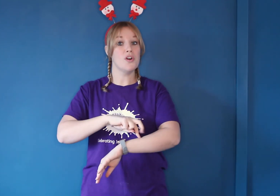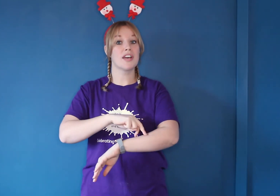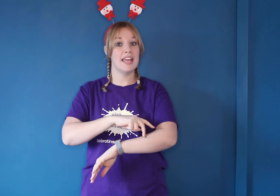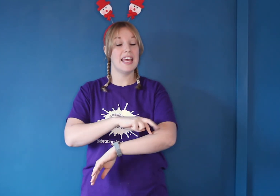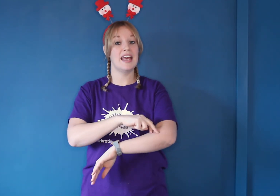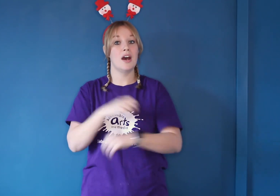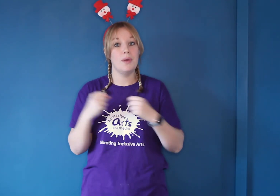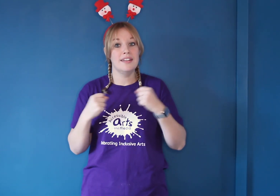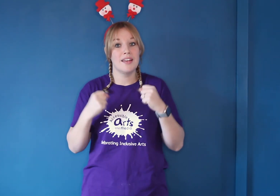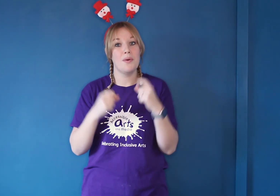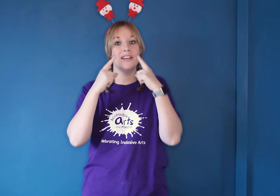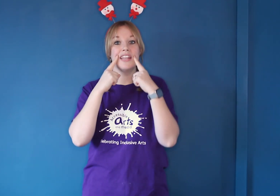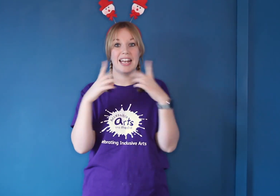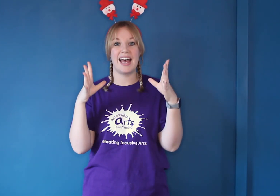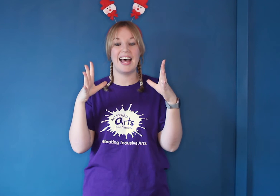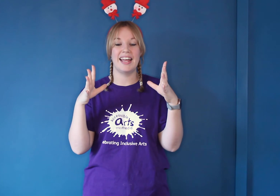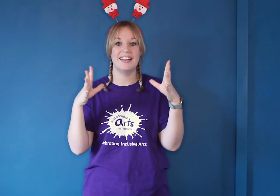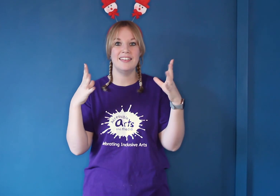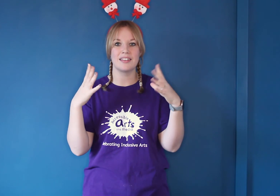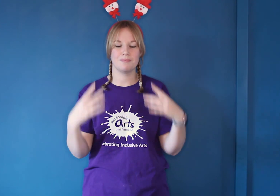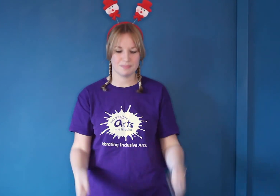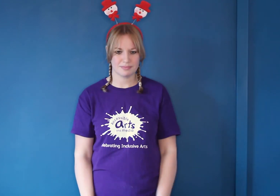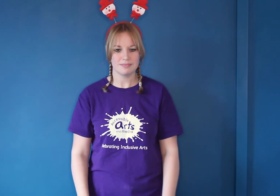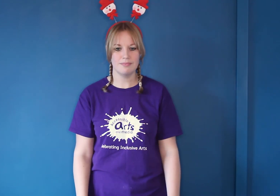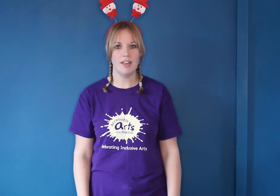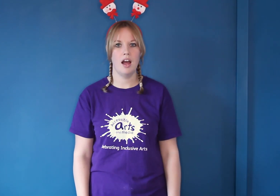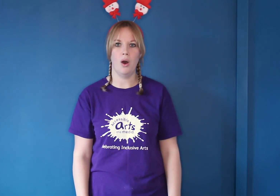Walking in a winter wonderland.